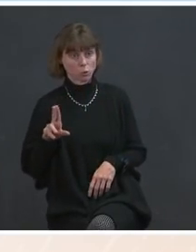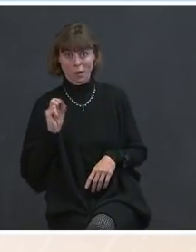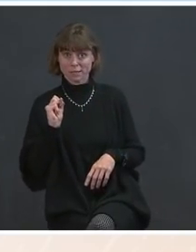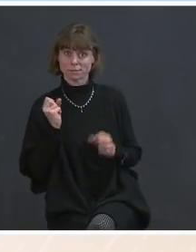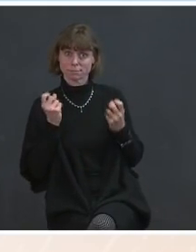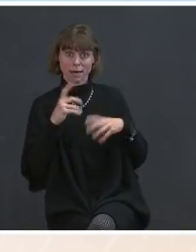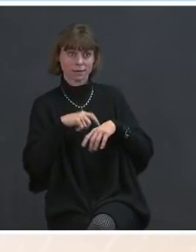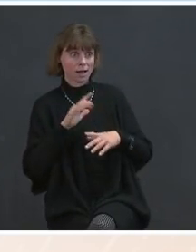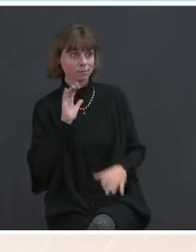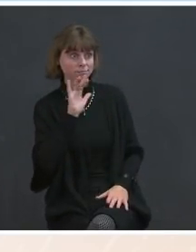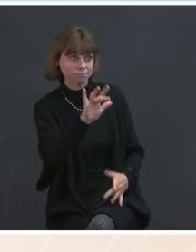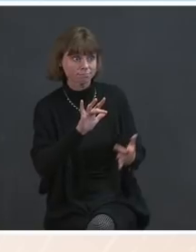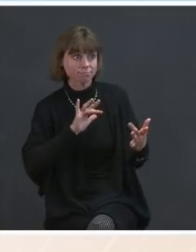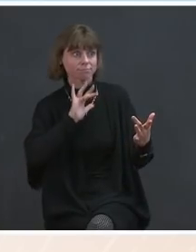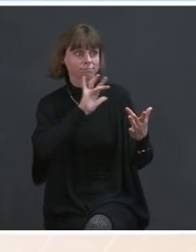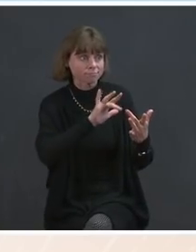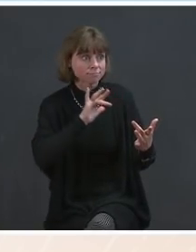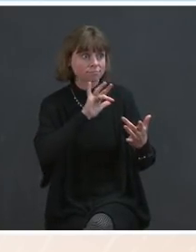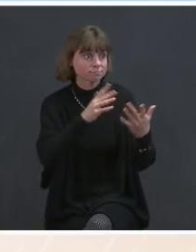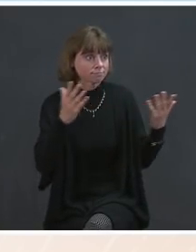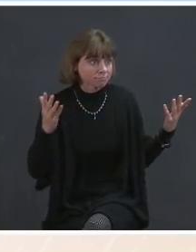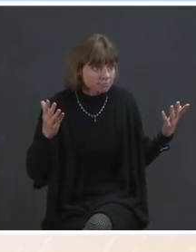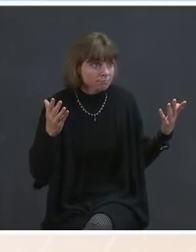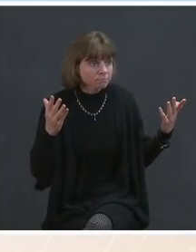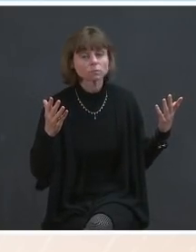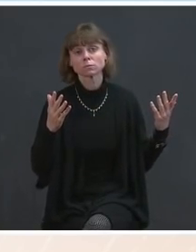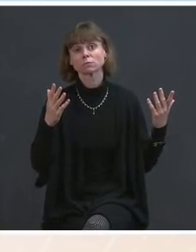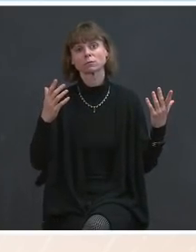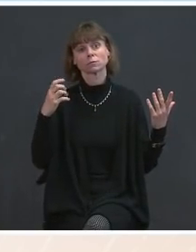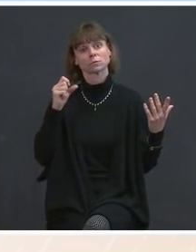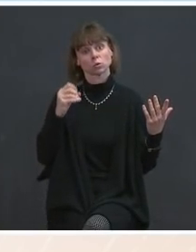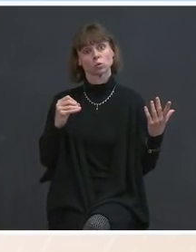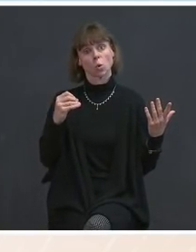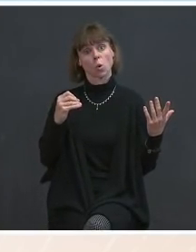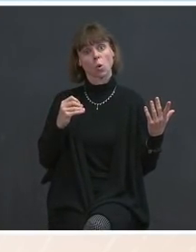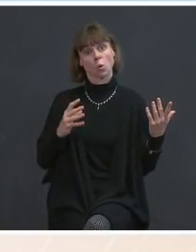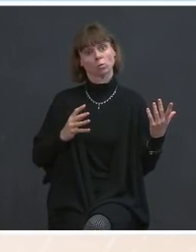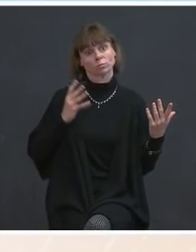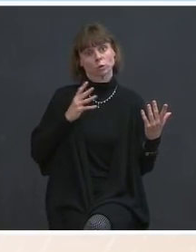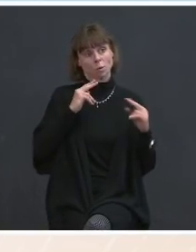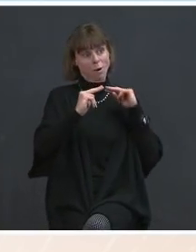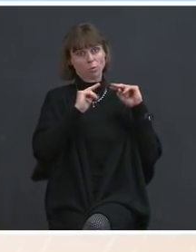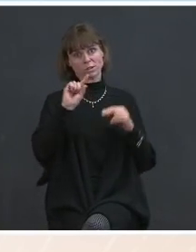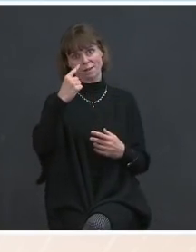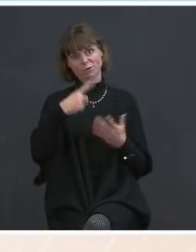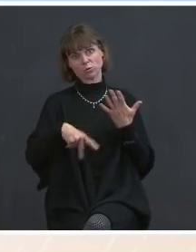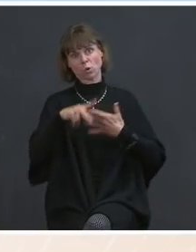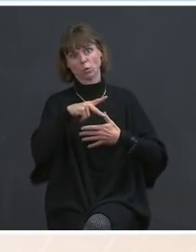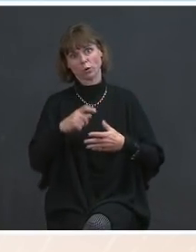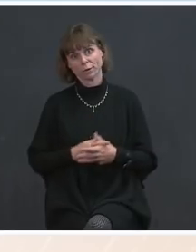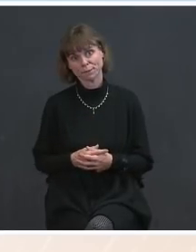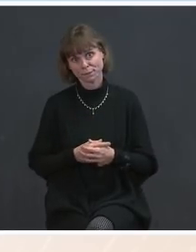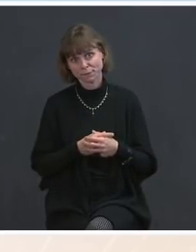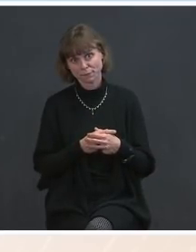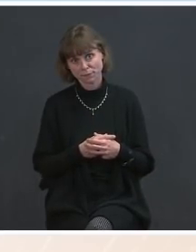So diplomacy remains our -- continues to remain our first priority. We have -- I think you can all anticipate